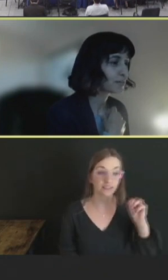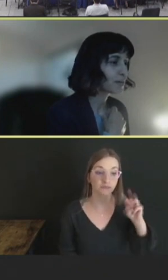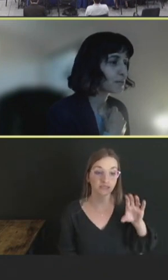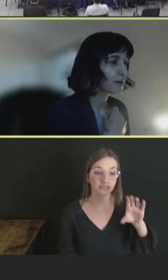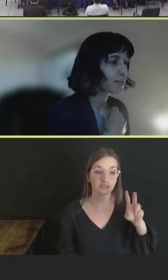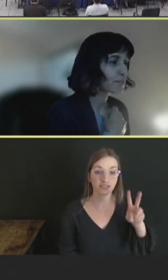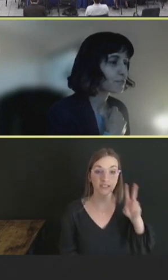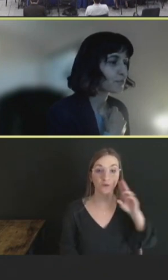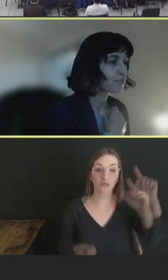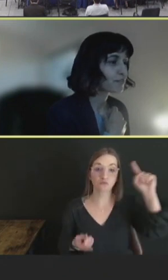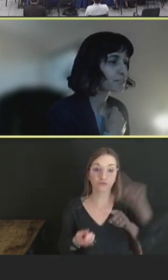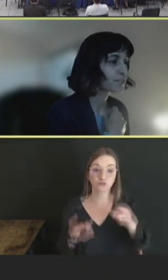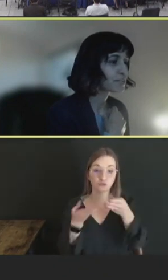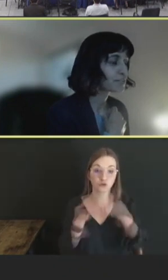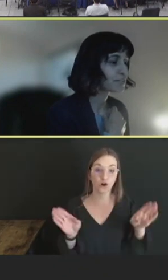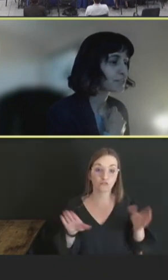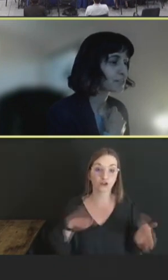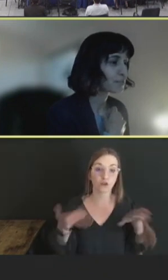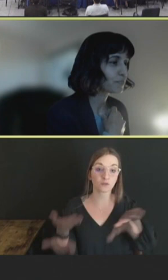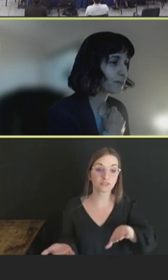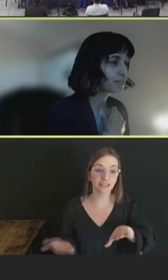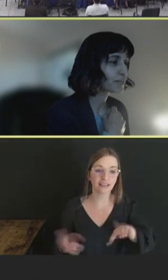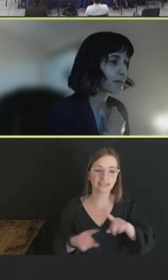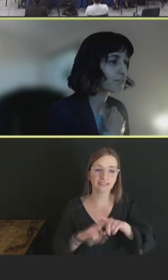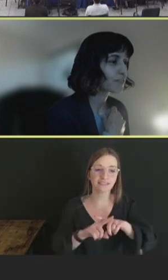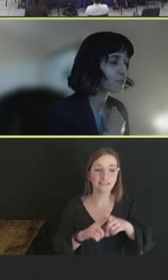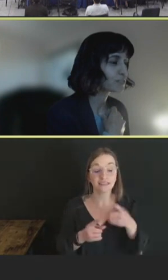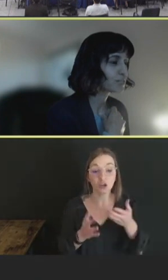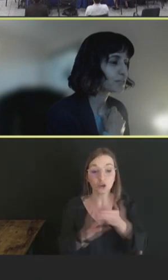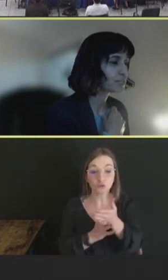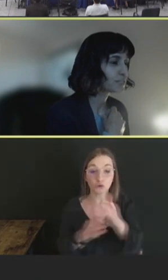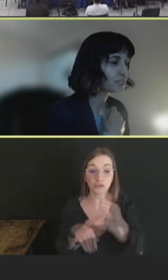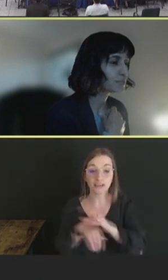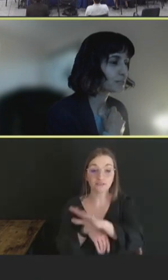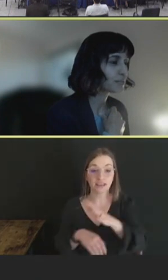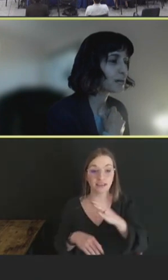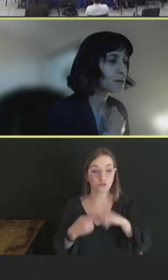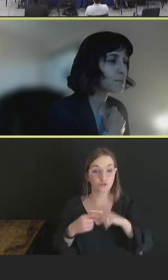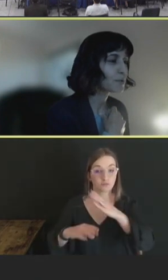but through their effects on the diseases that they prevent and that the receipt of DTP may